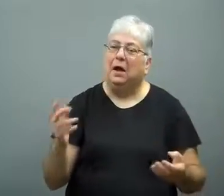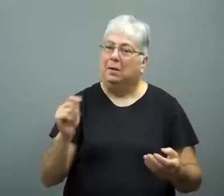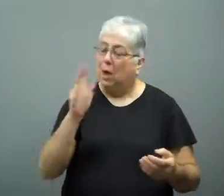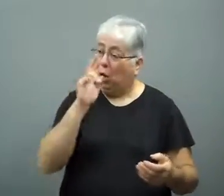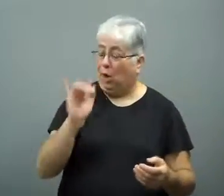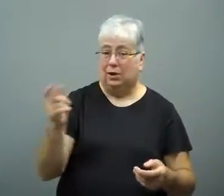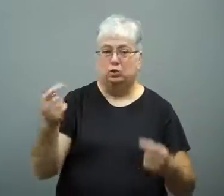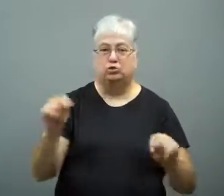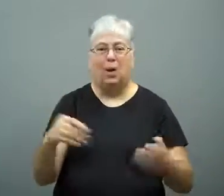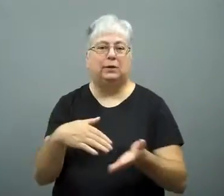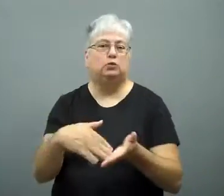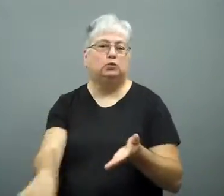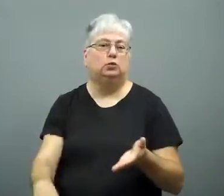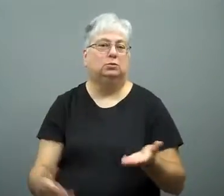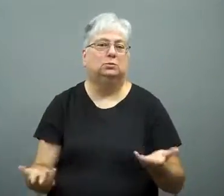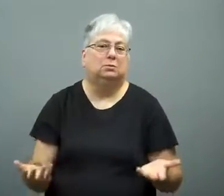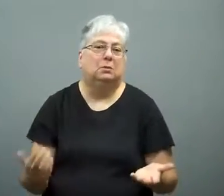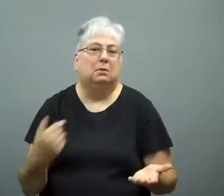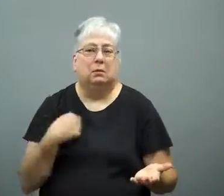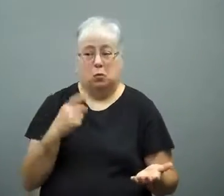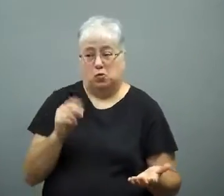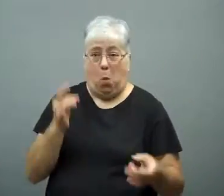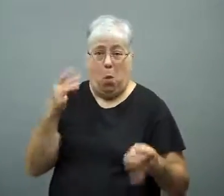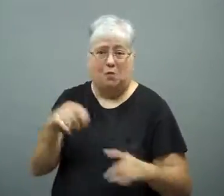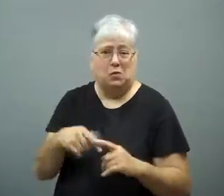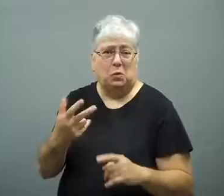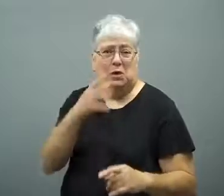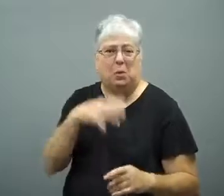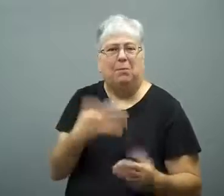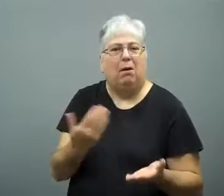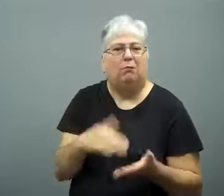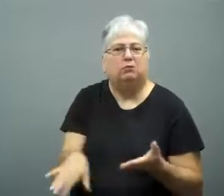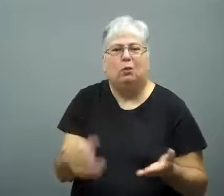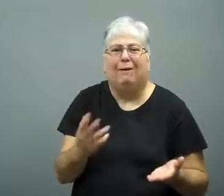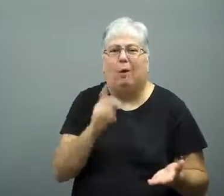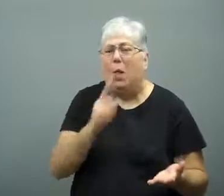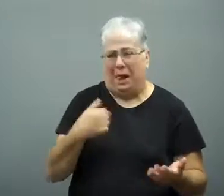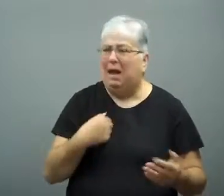It appeared he was trying to excuse his actions toward the women.